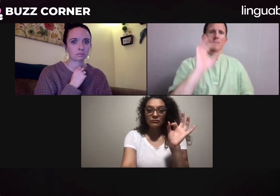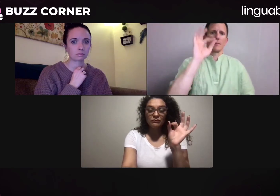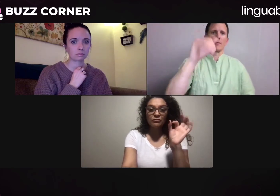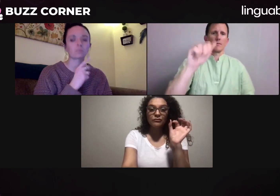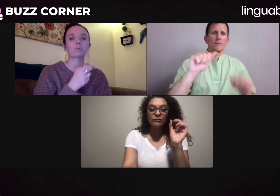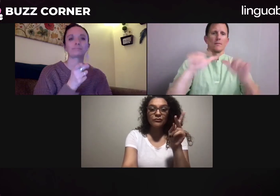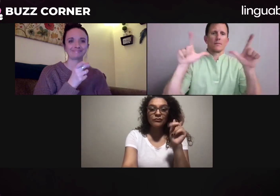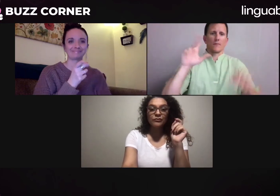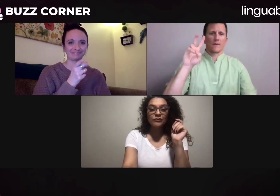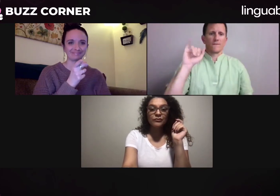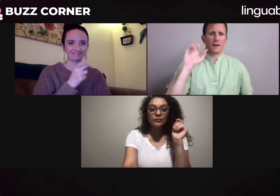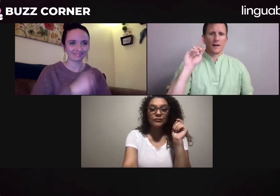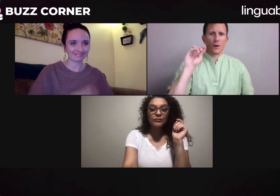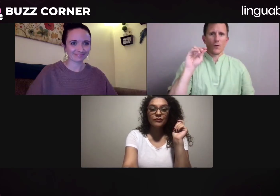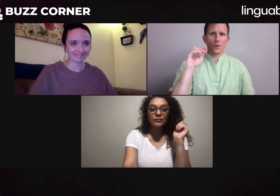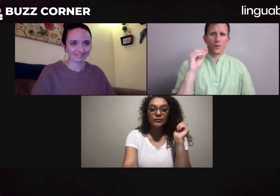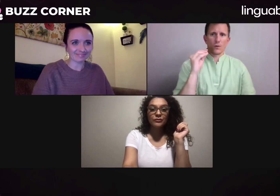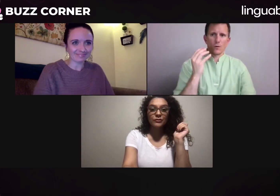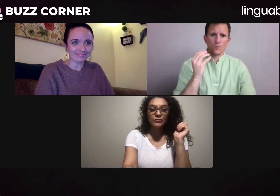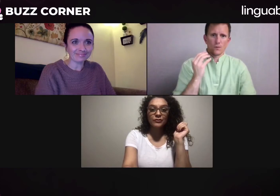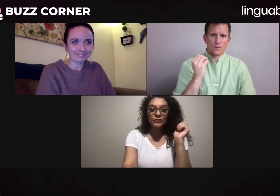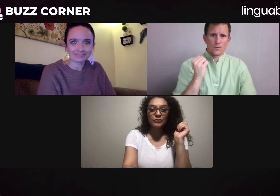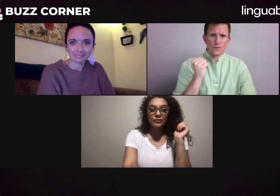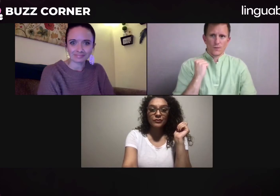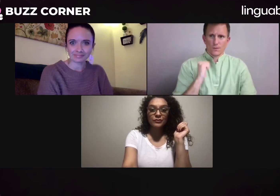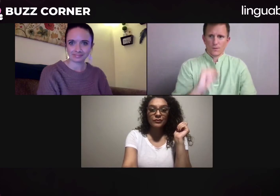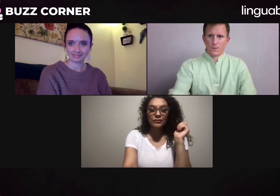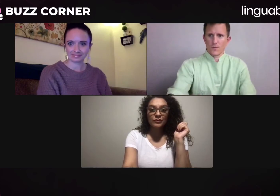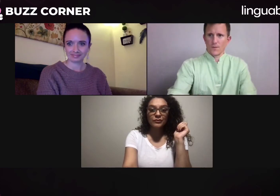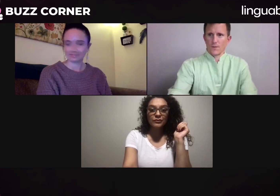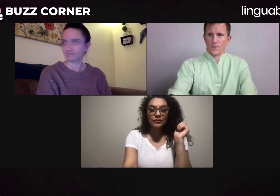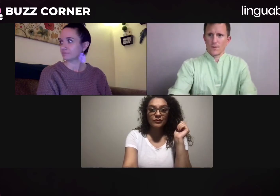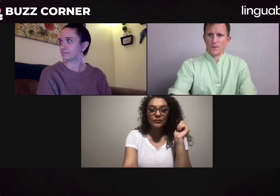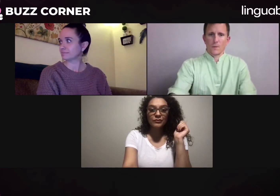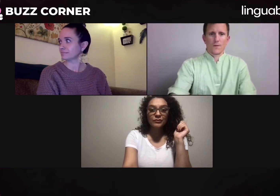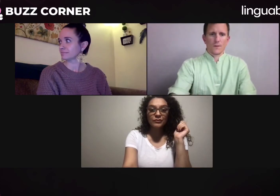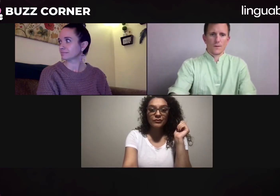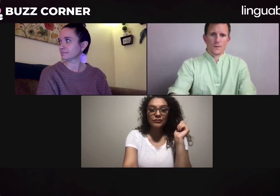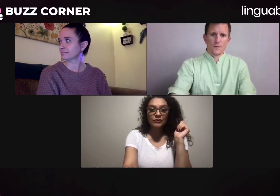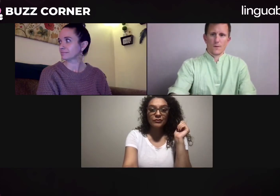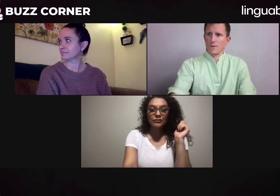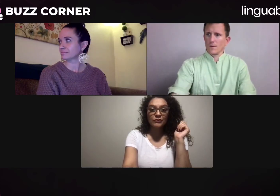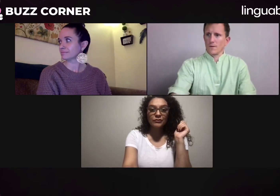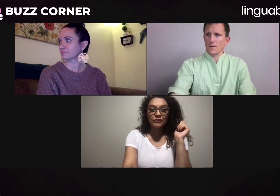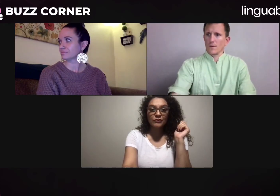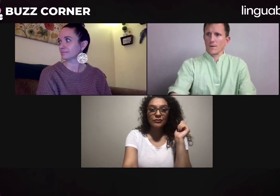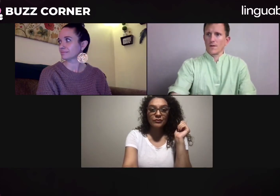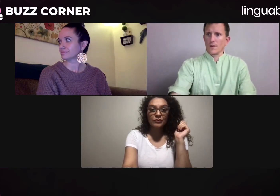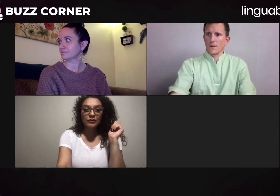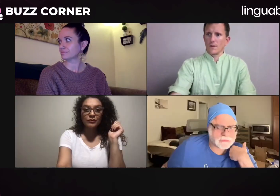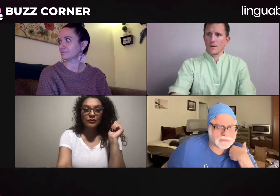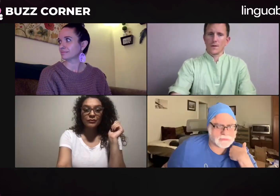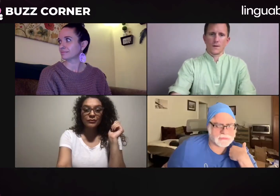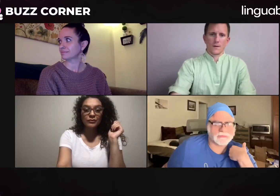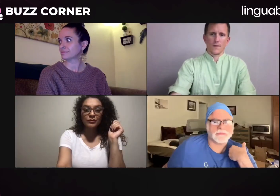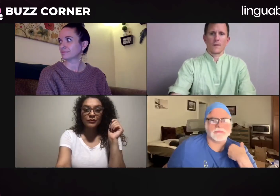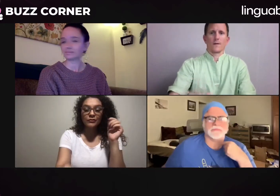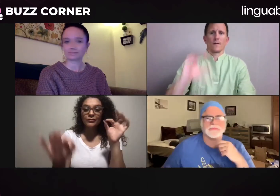All right. If you want to turn your video on, are you able to see me?